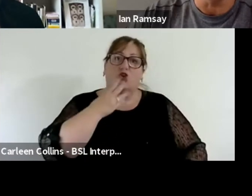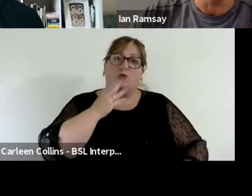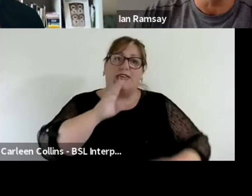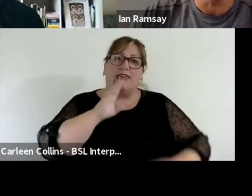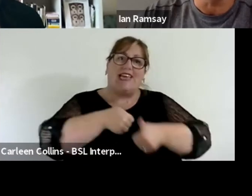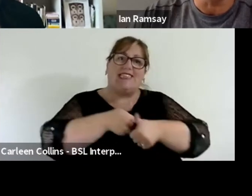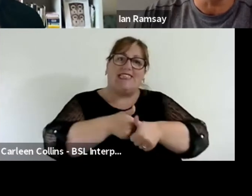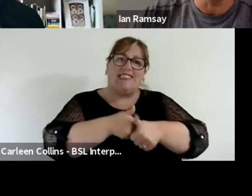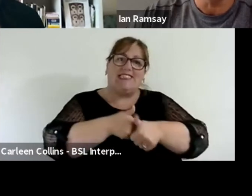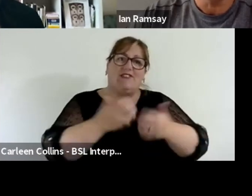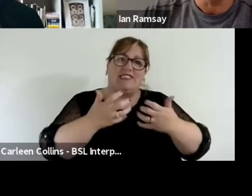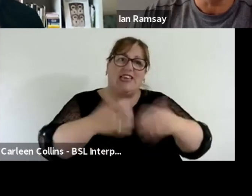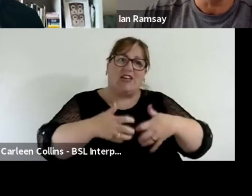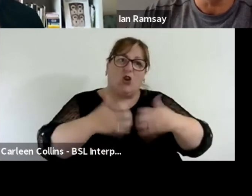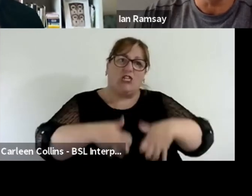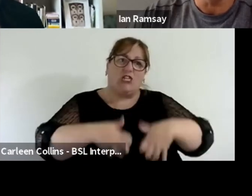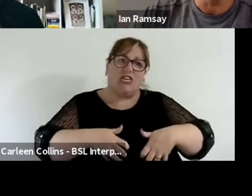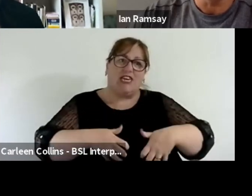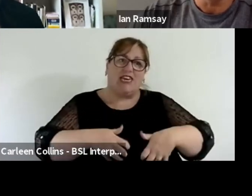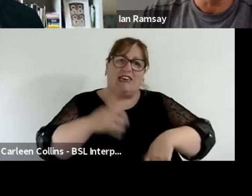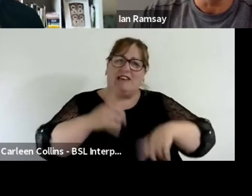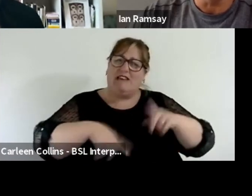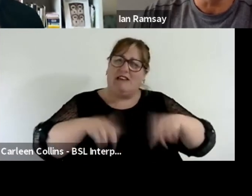I think really what I want to finally say as well, as an organisation, we have got over 3,000 people who use